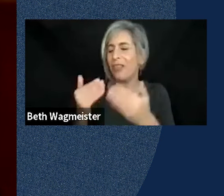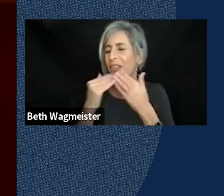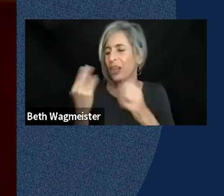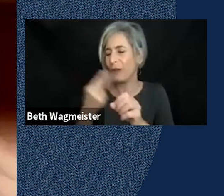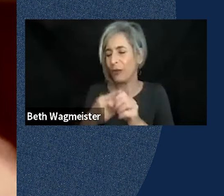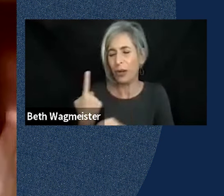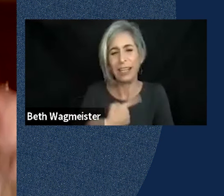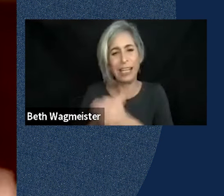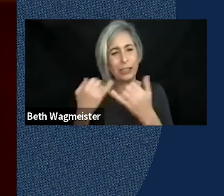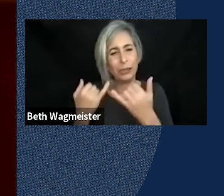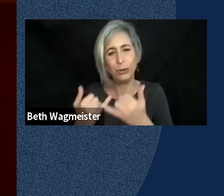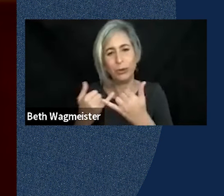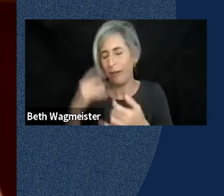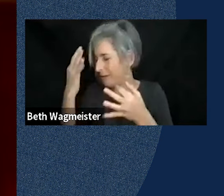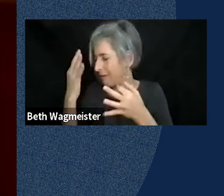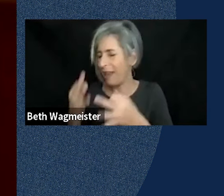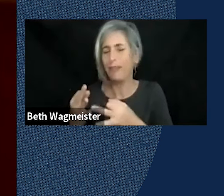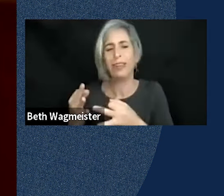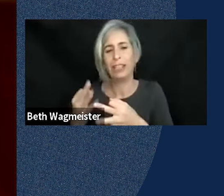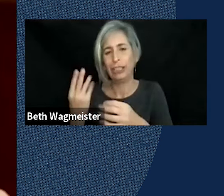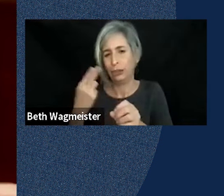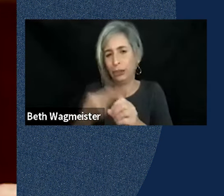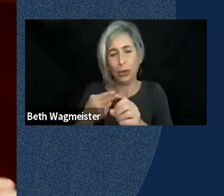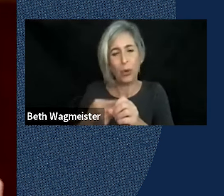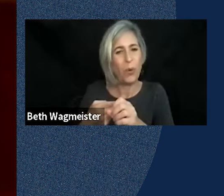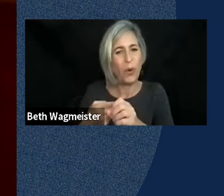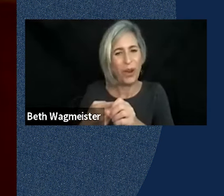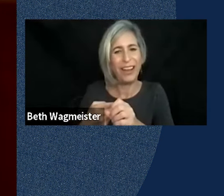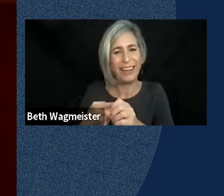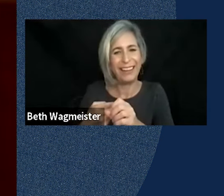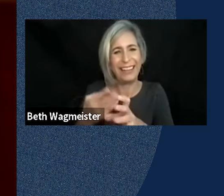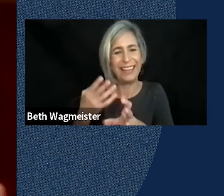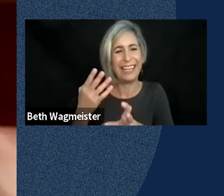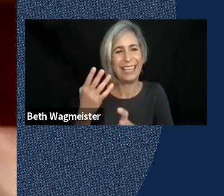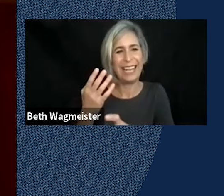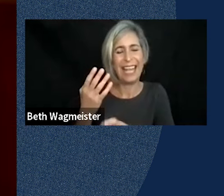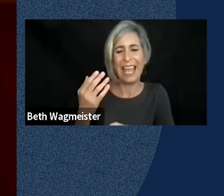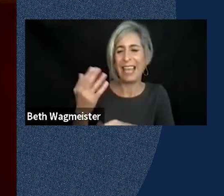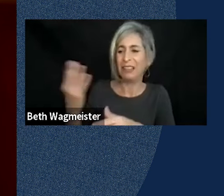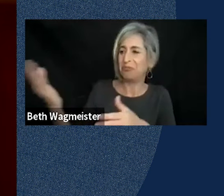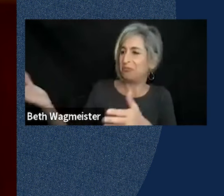You know, definitely join if you know get someone else to join our meetup groups.